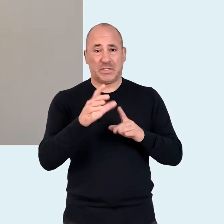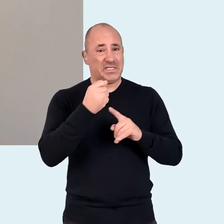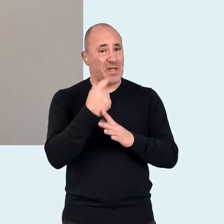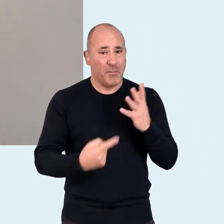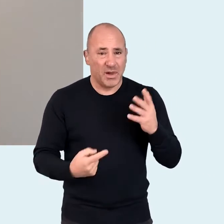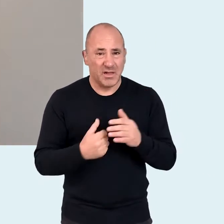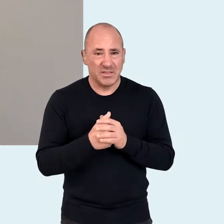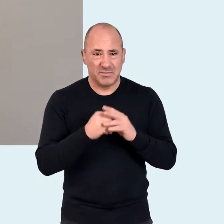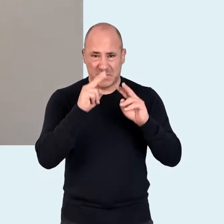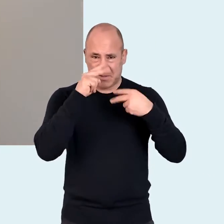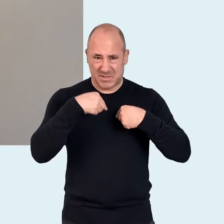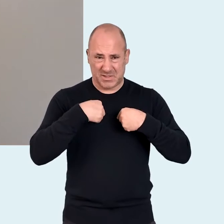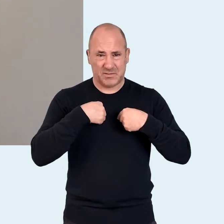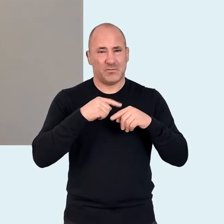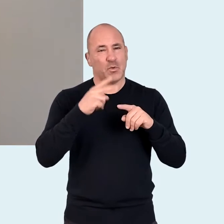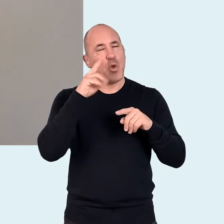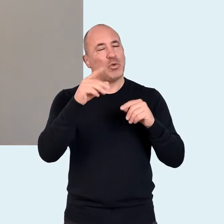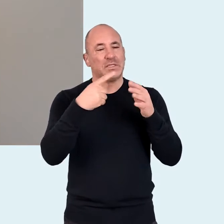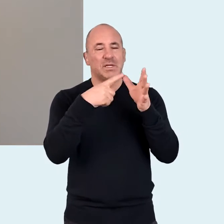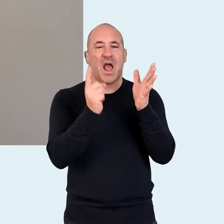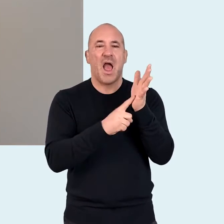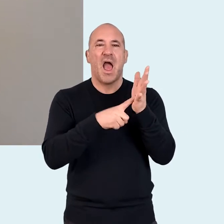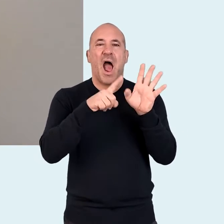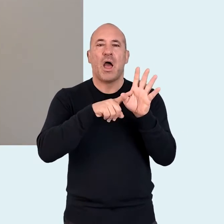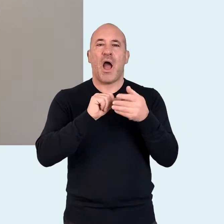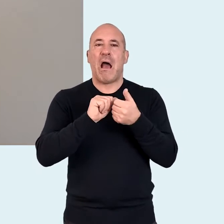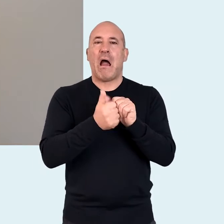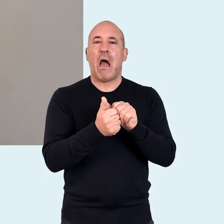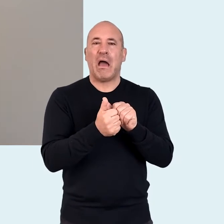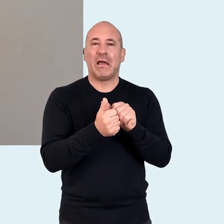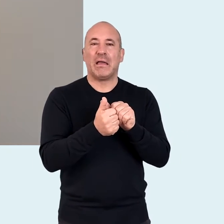As a non-disabled artist, I see myself as an ally in inclusive dance. It is important